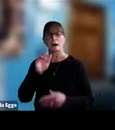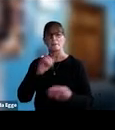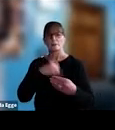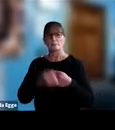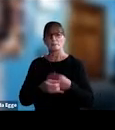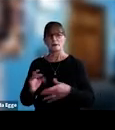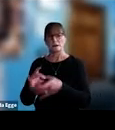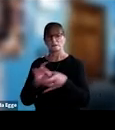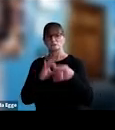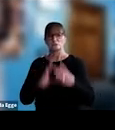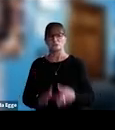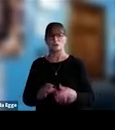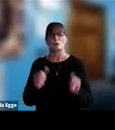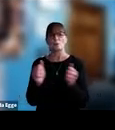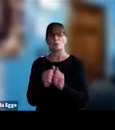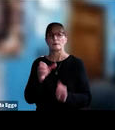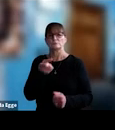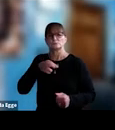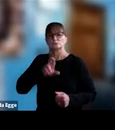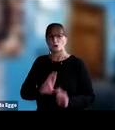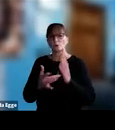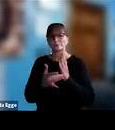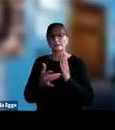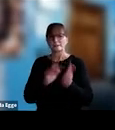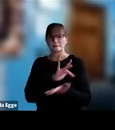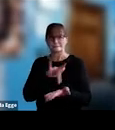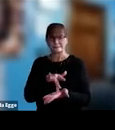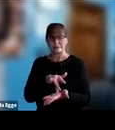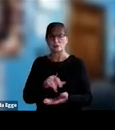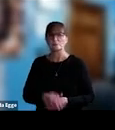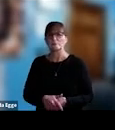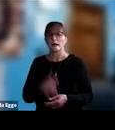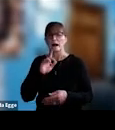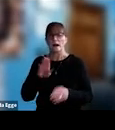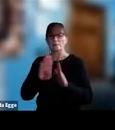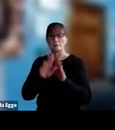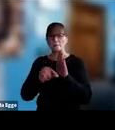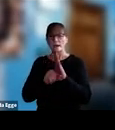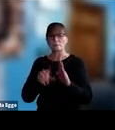with the SAMHSA SOAR Technical Assistance Center. I have a background in addiction studies,